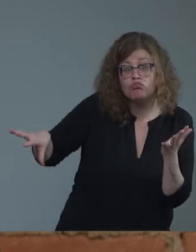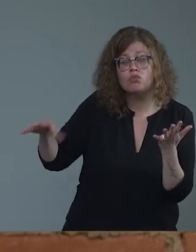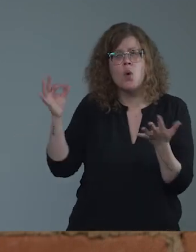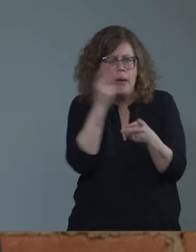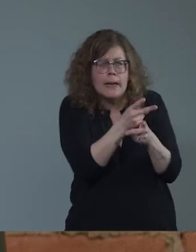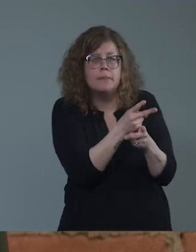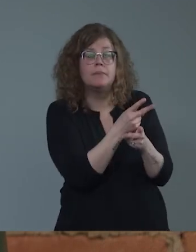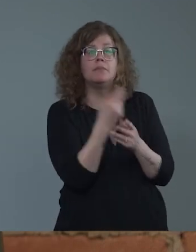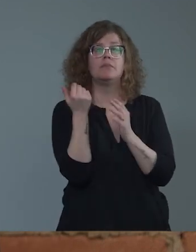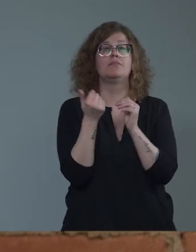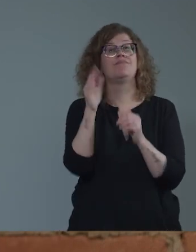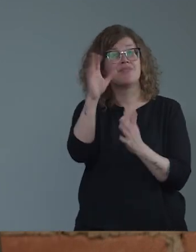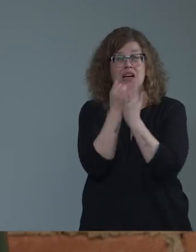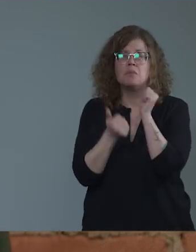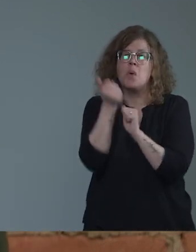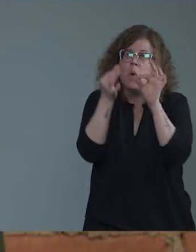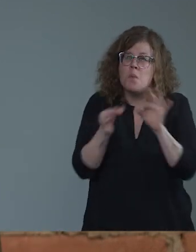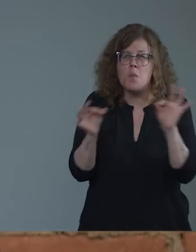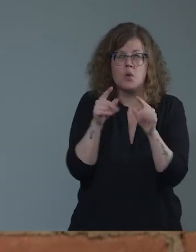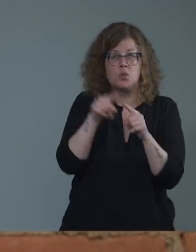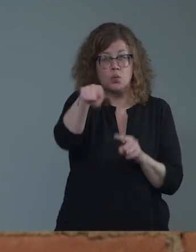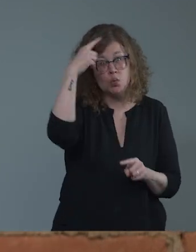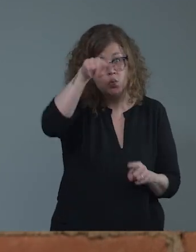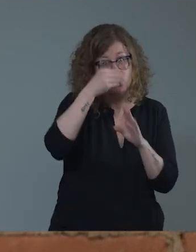conversation that needs to be happening in the background. How are we going to take care of this